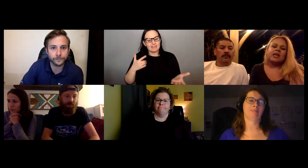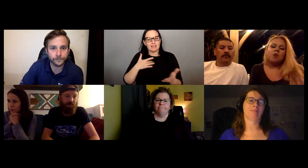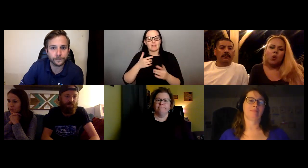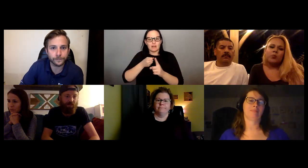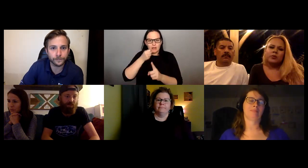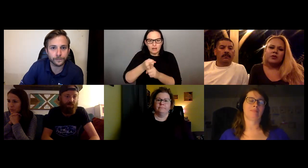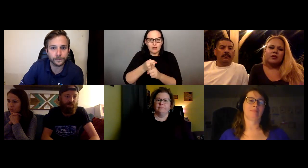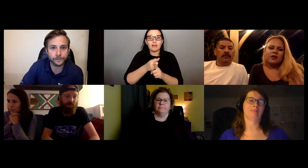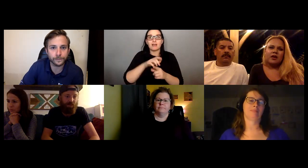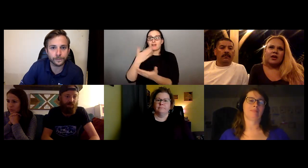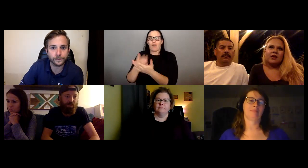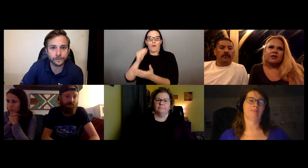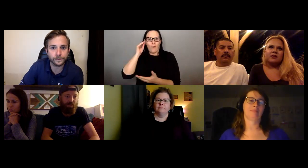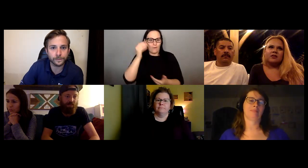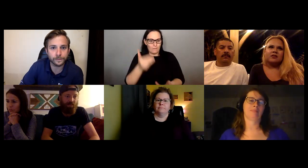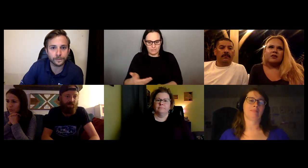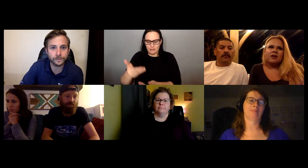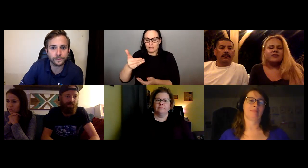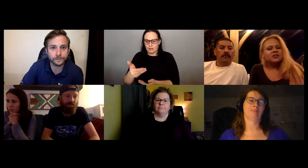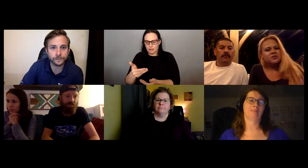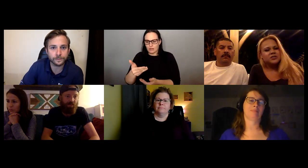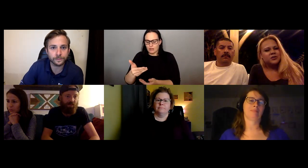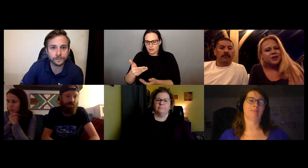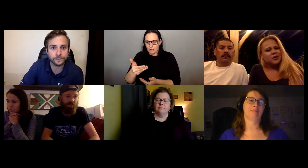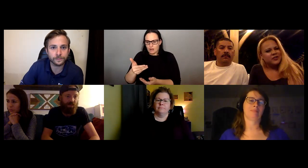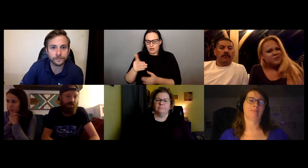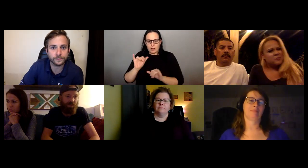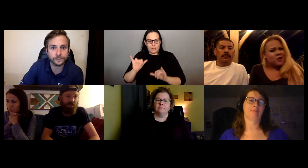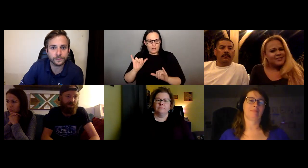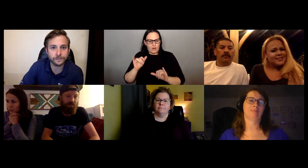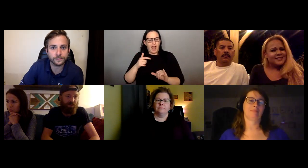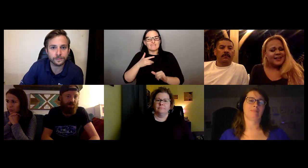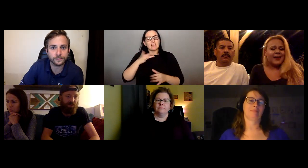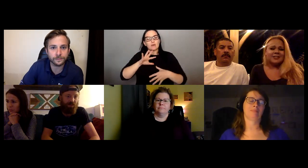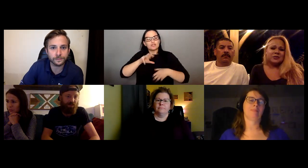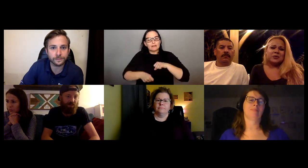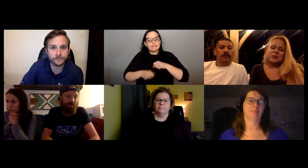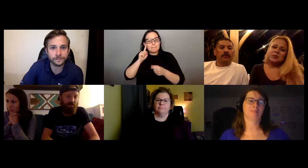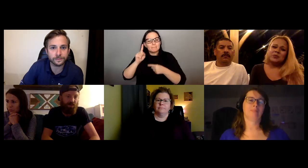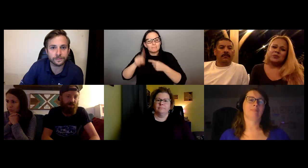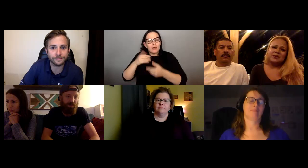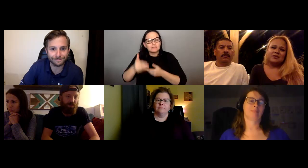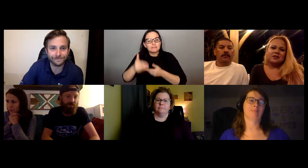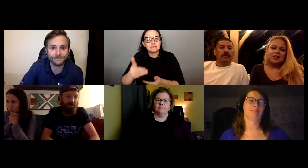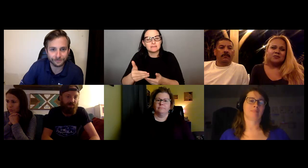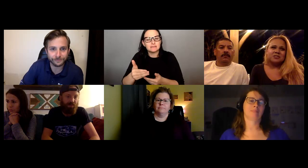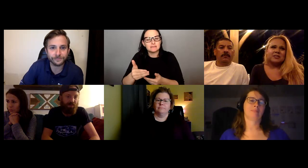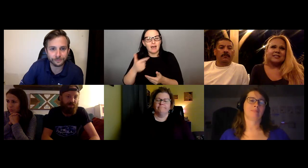home and i feel like there was a grieving process